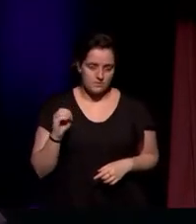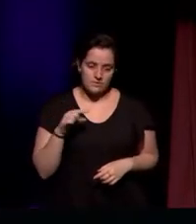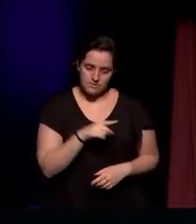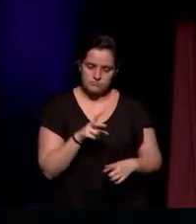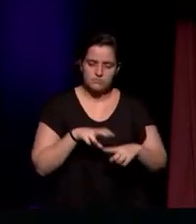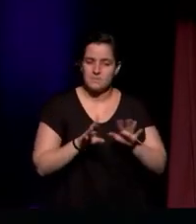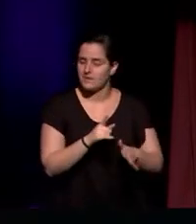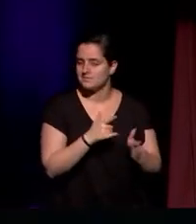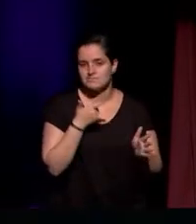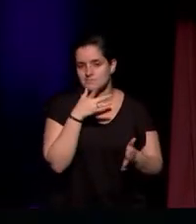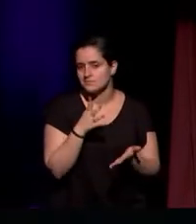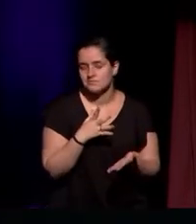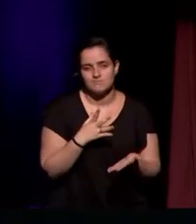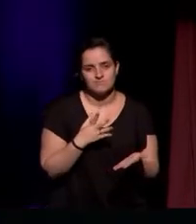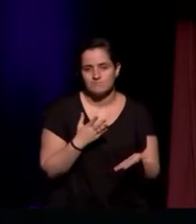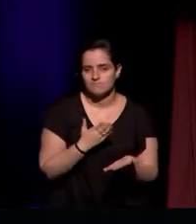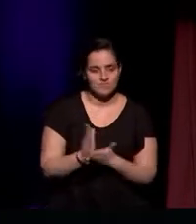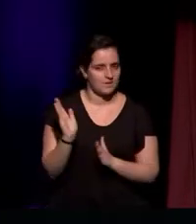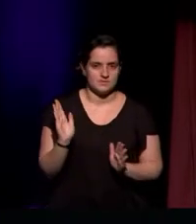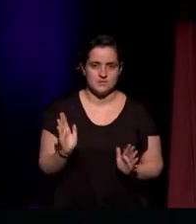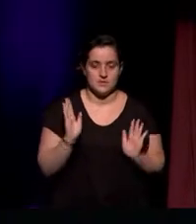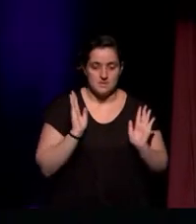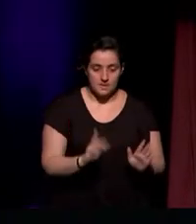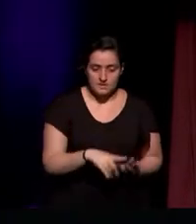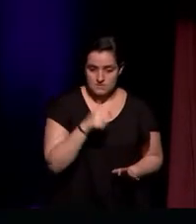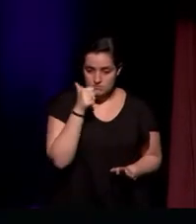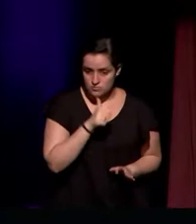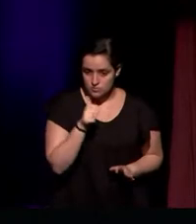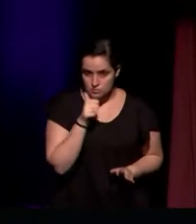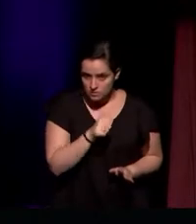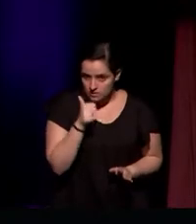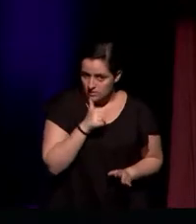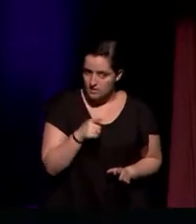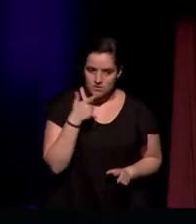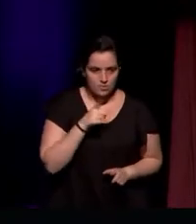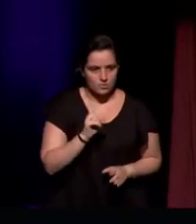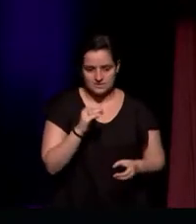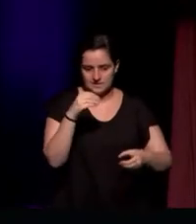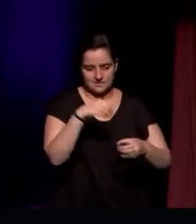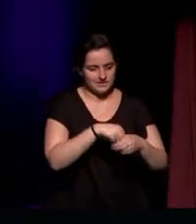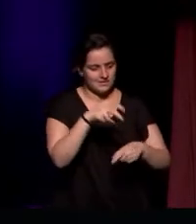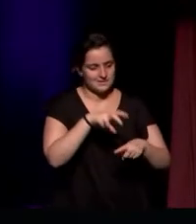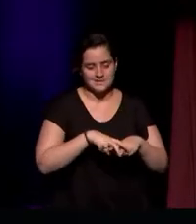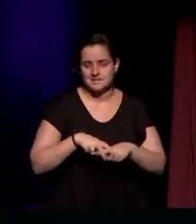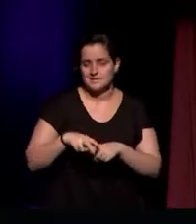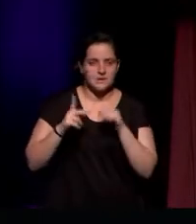but in this case, that is, women do not win no seats in parliament, but they win